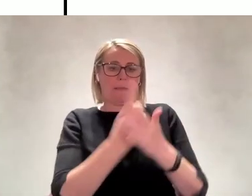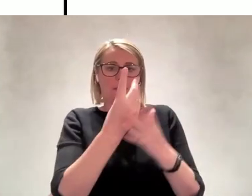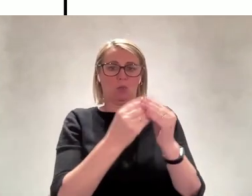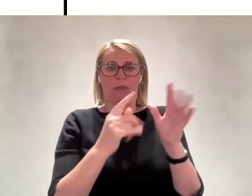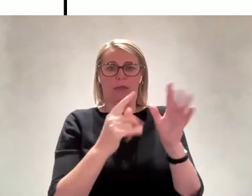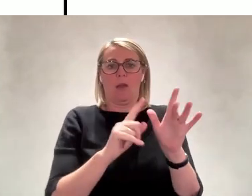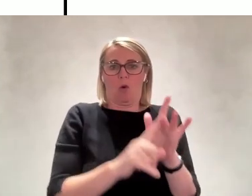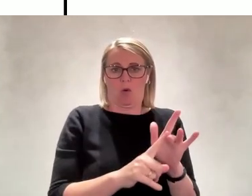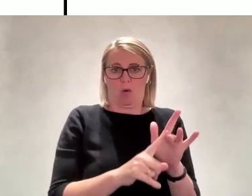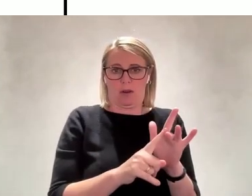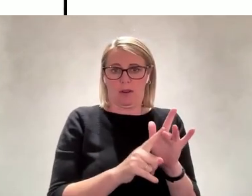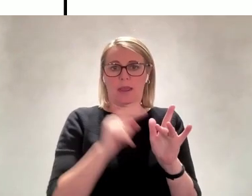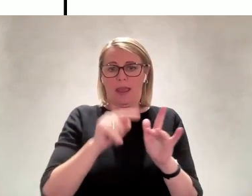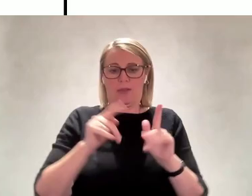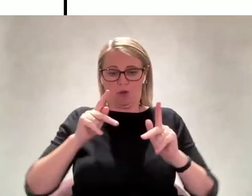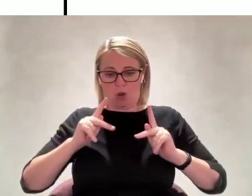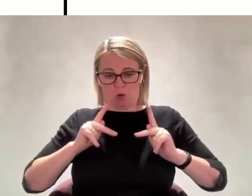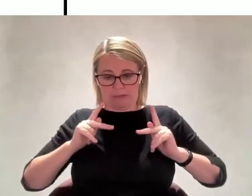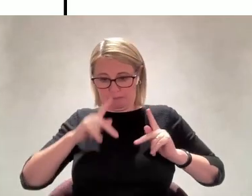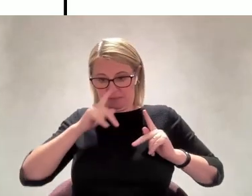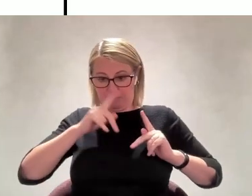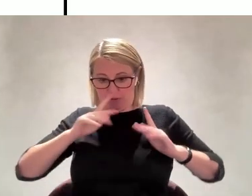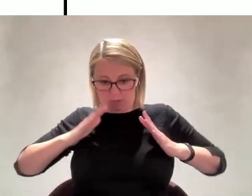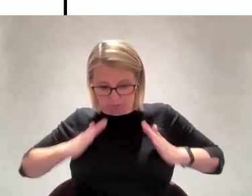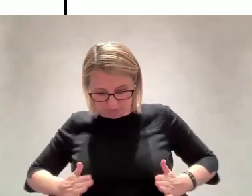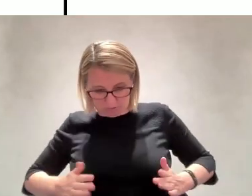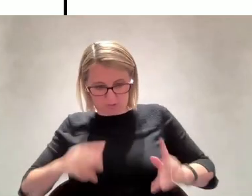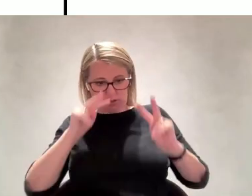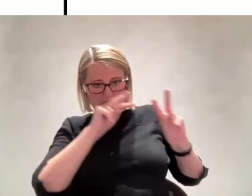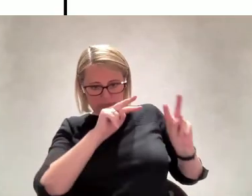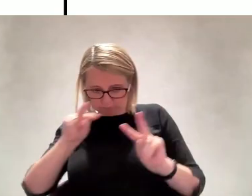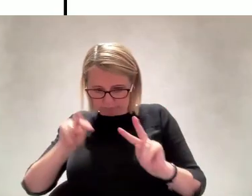of AI systems, and that human oversight is enabled.